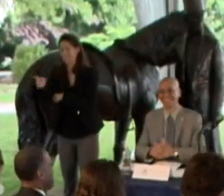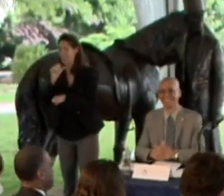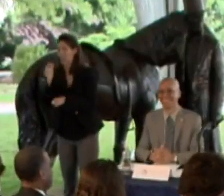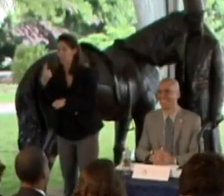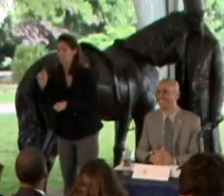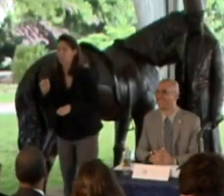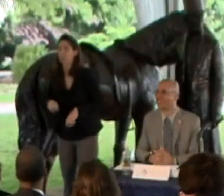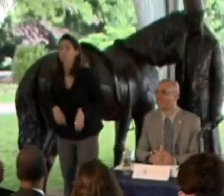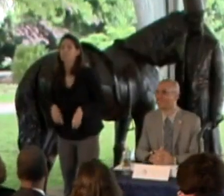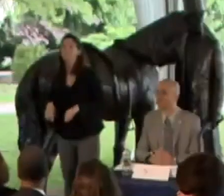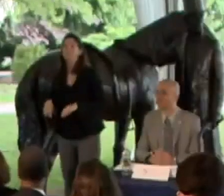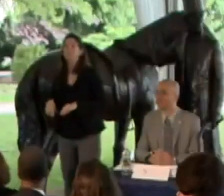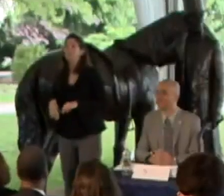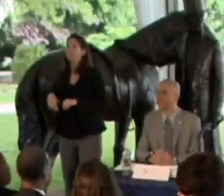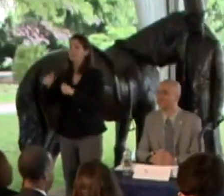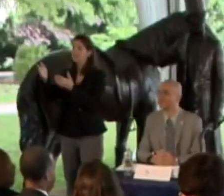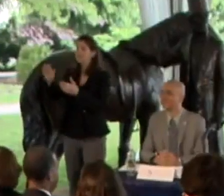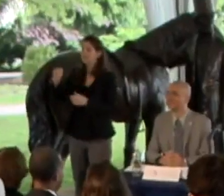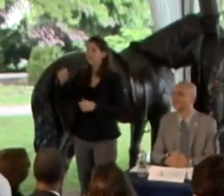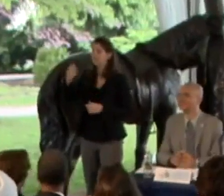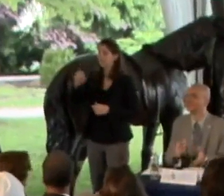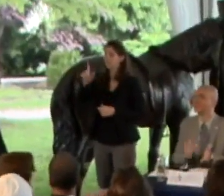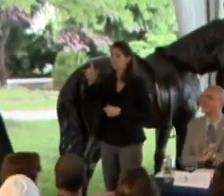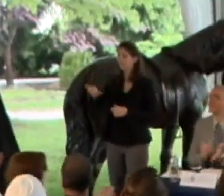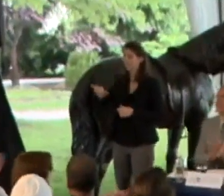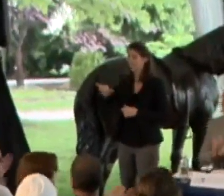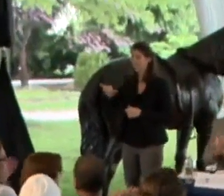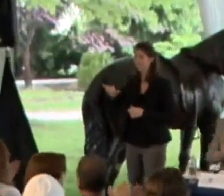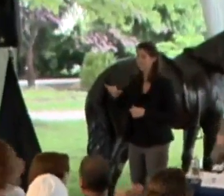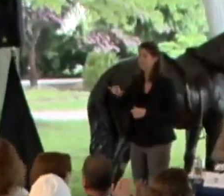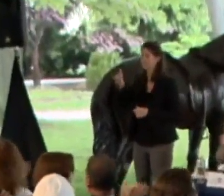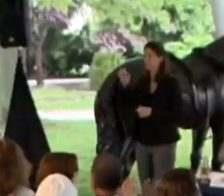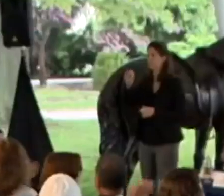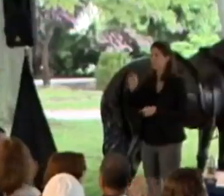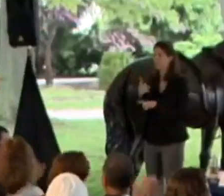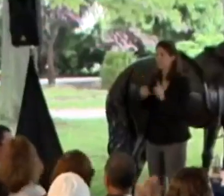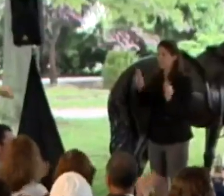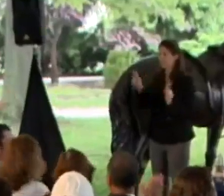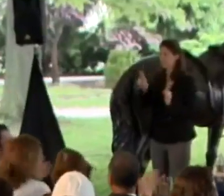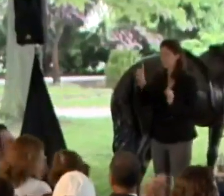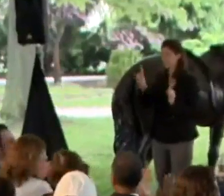EXCUSE ME, THE GEORGE